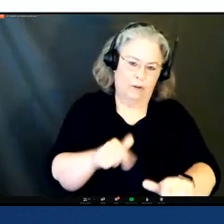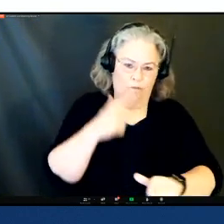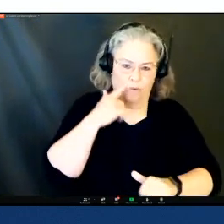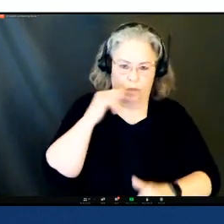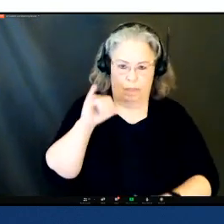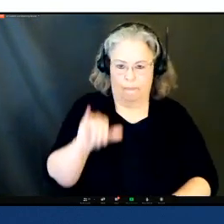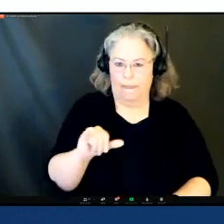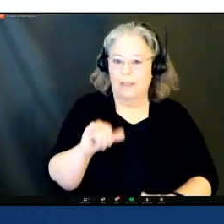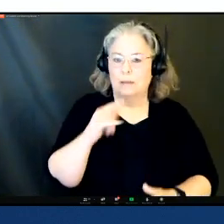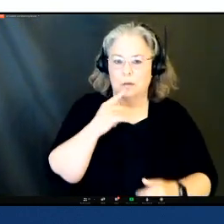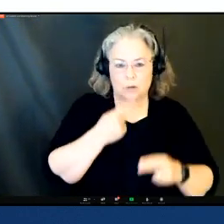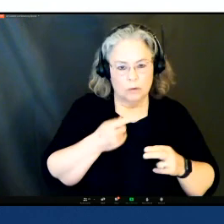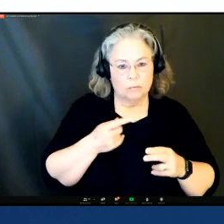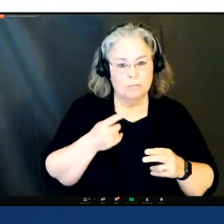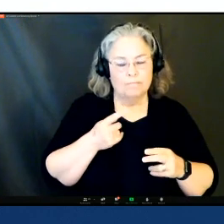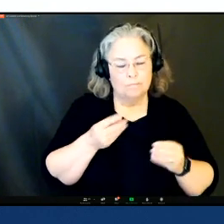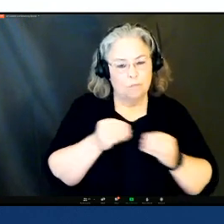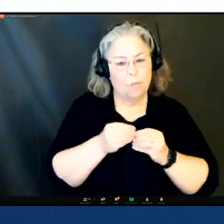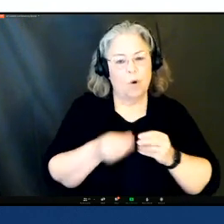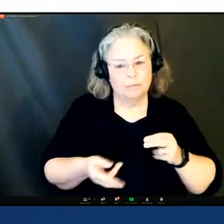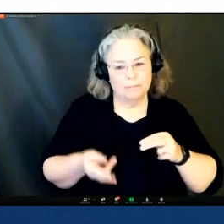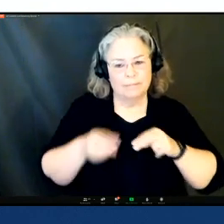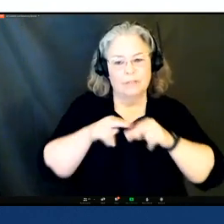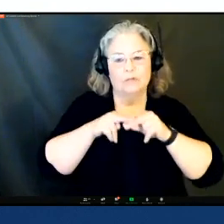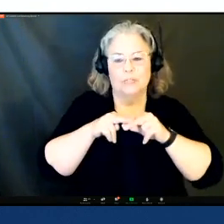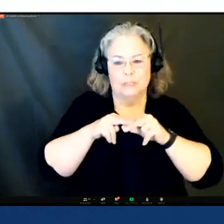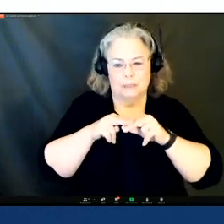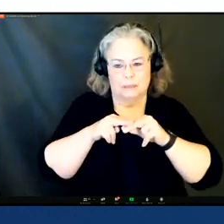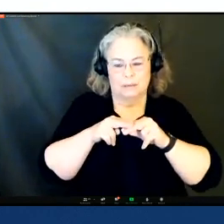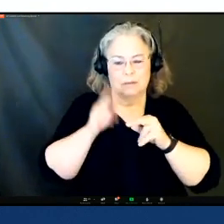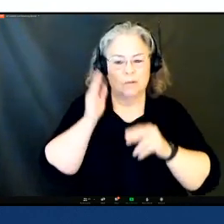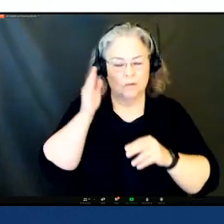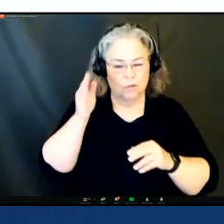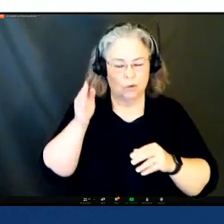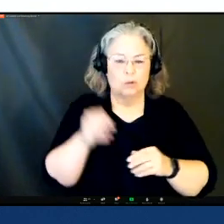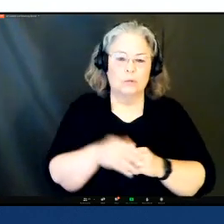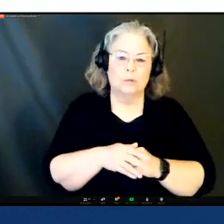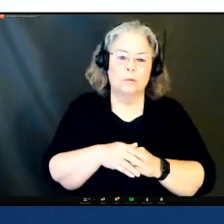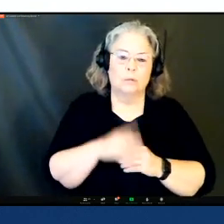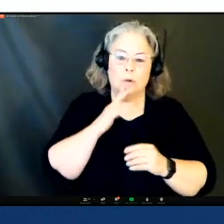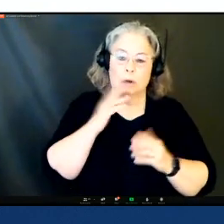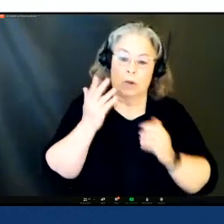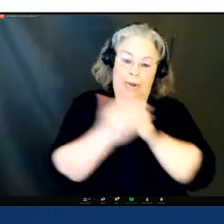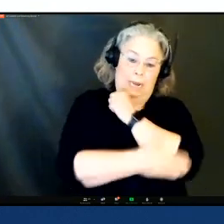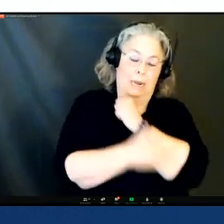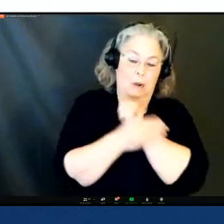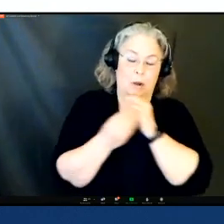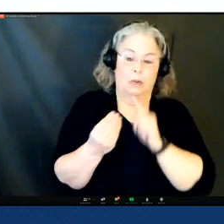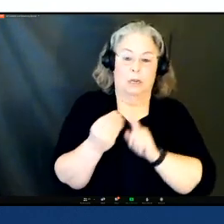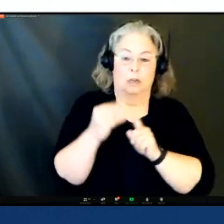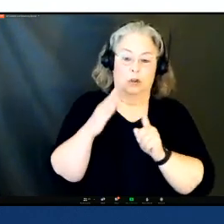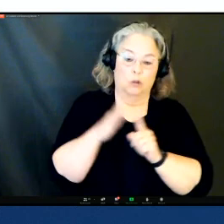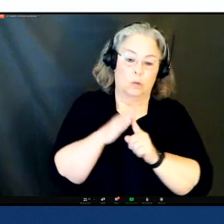increases are expected in future years. The county also faces potentially significant exposur in other ongoing cases.